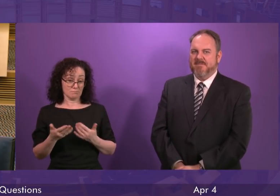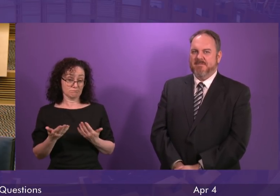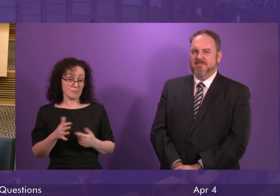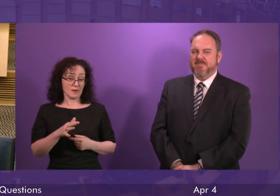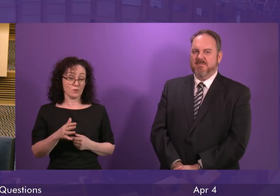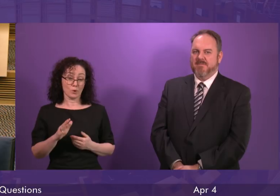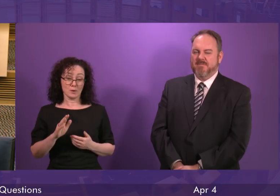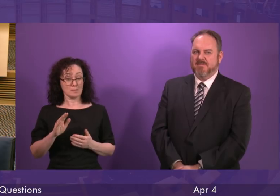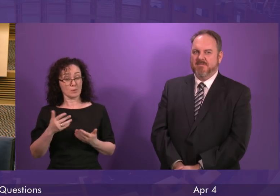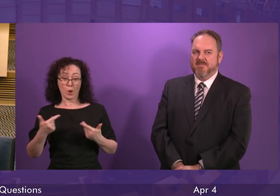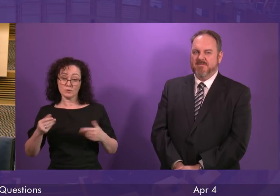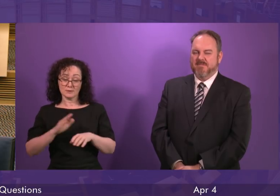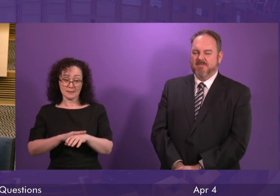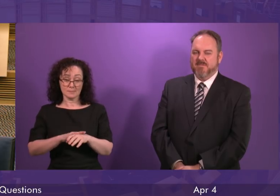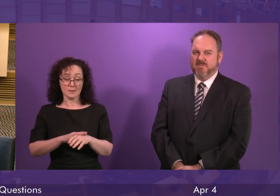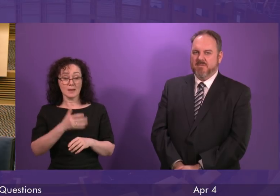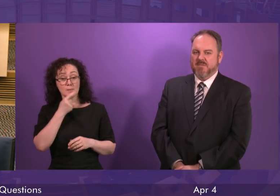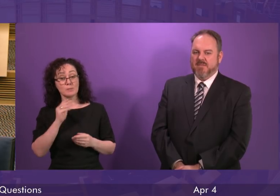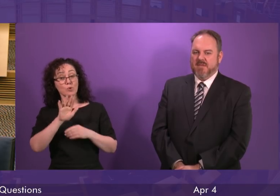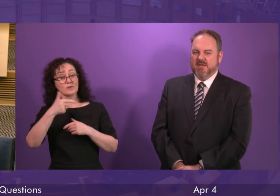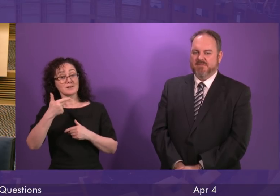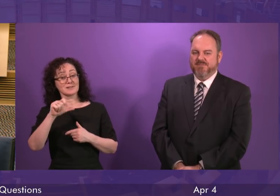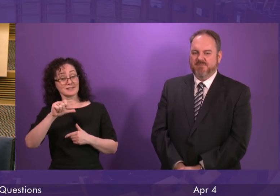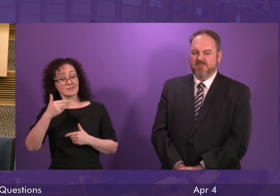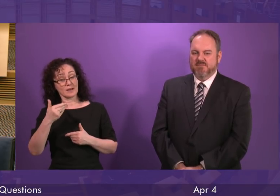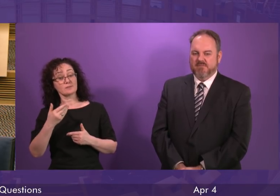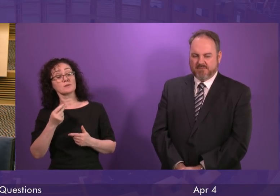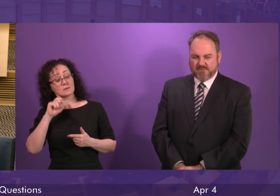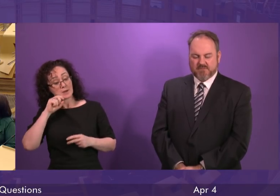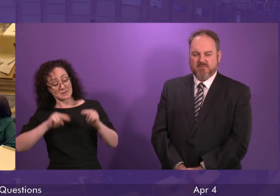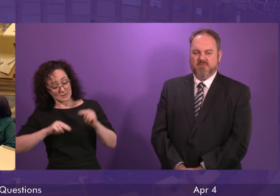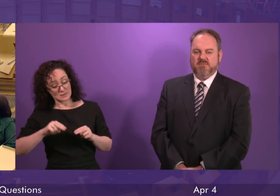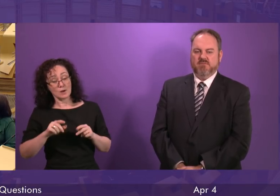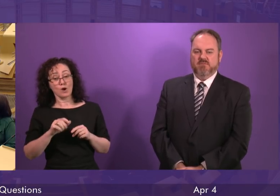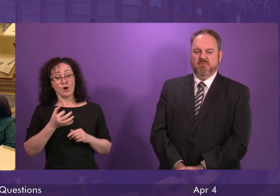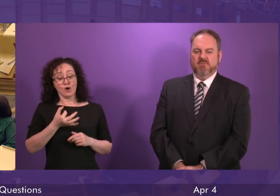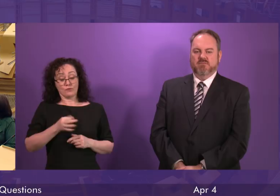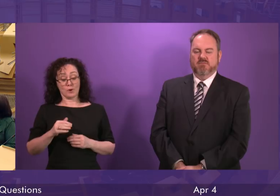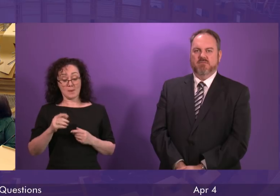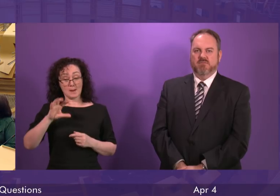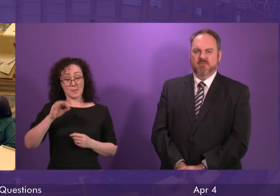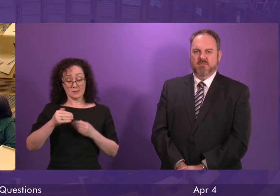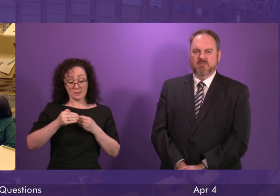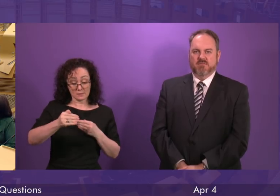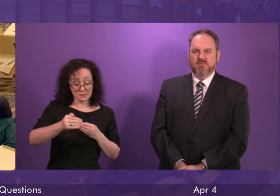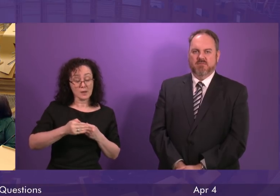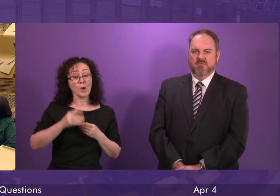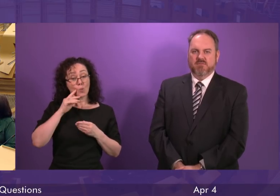years for those aged 65 and over who are assessed as needing it; and, as of Monday this week, free personal care has been extended to those under 65 who need it. I am happy to look at